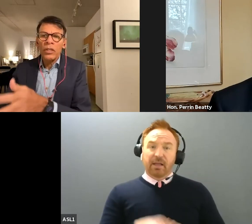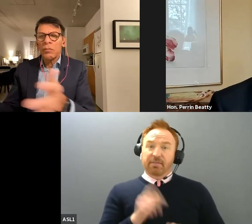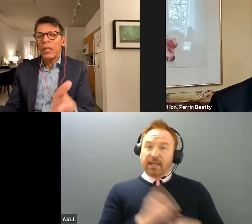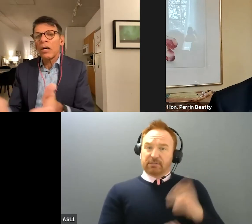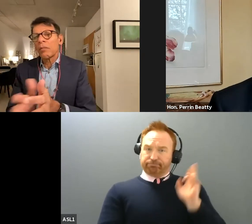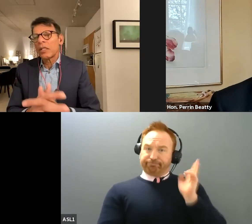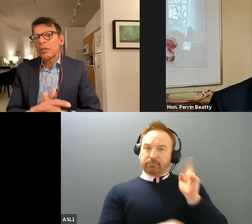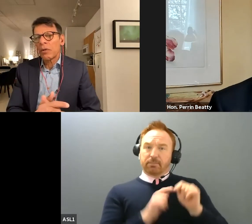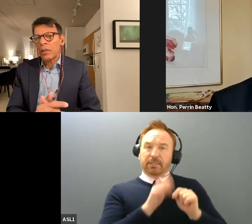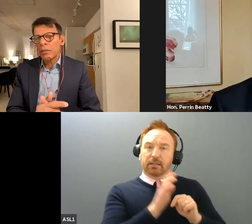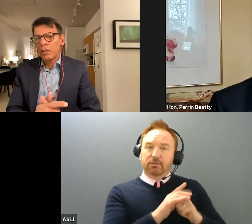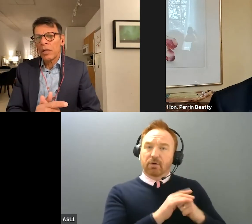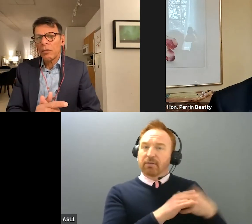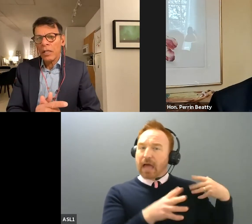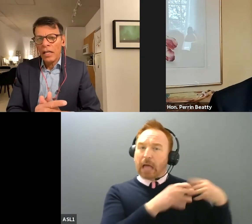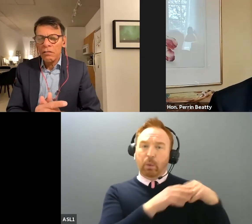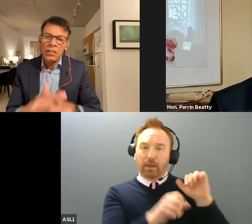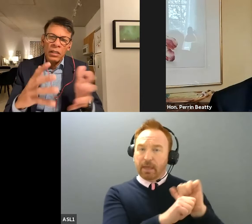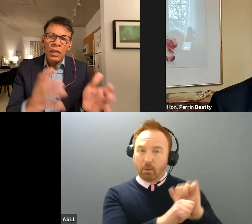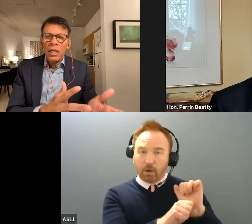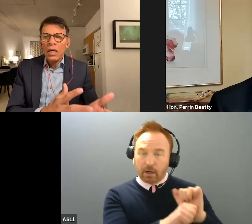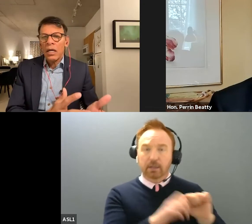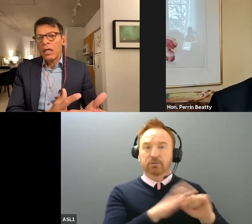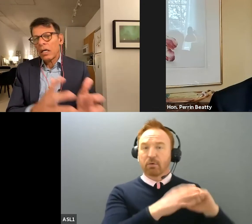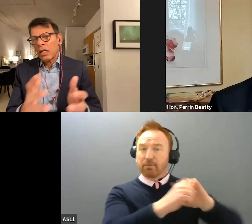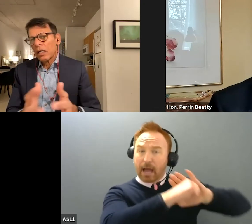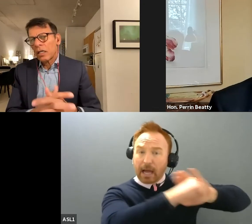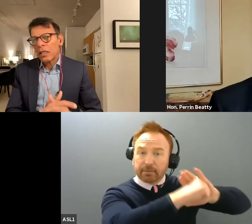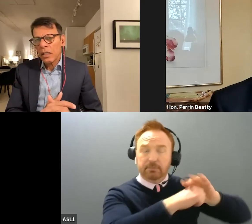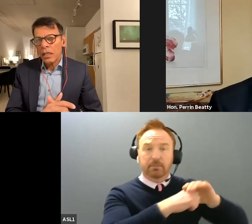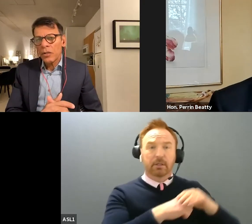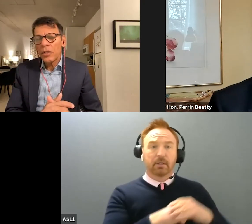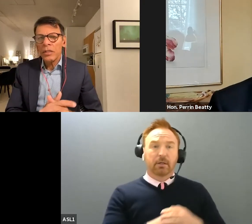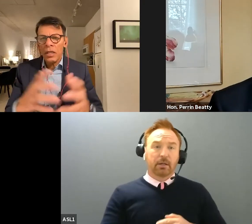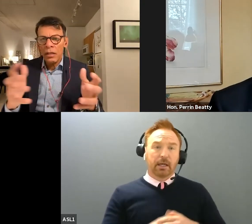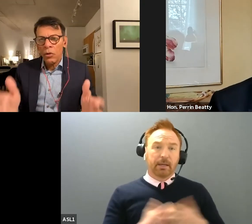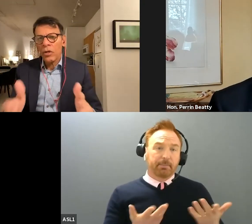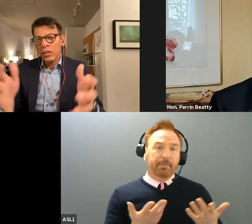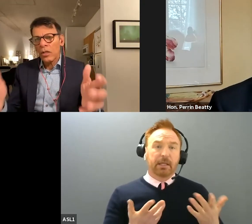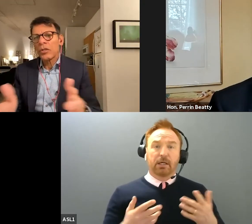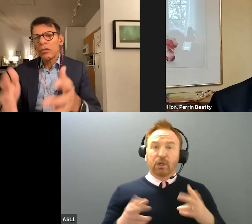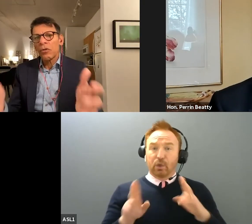that's been done by civil rights activists, unions, employers and others, of course,